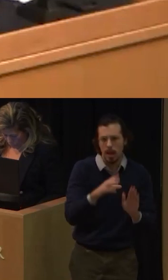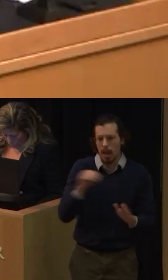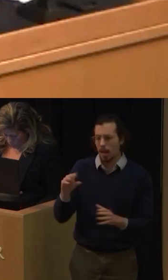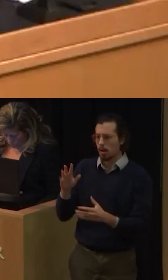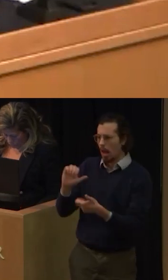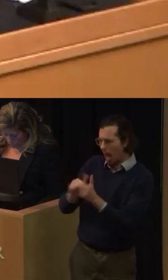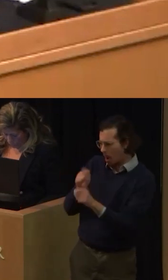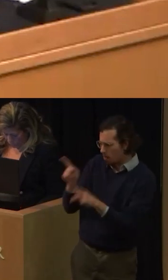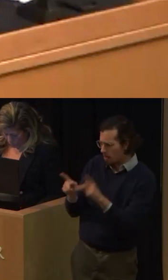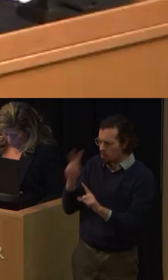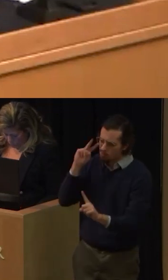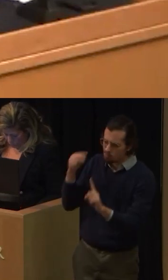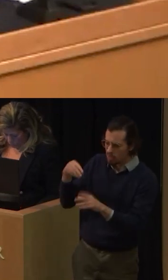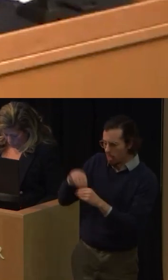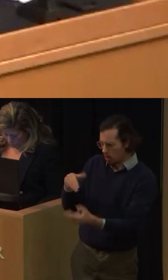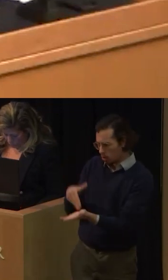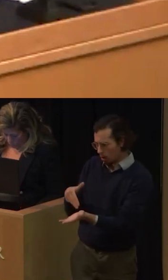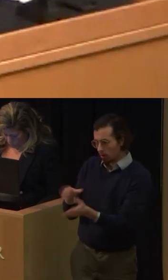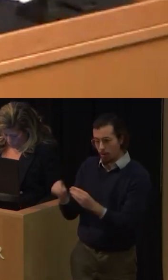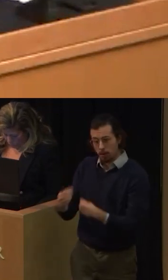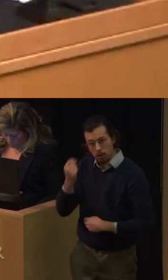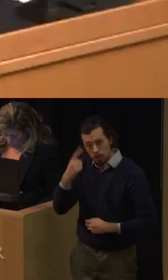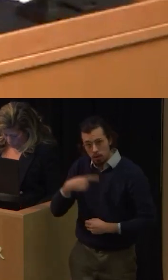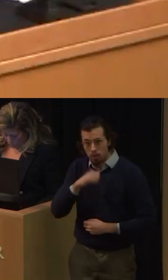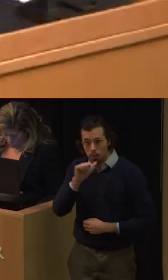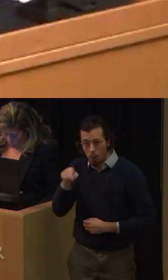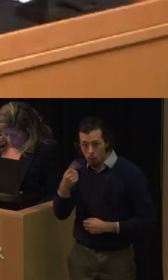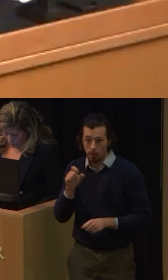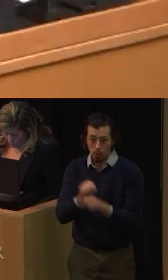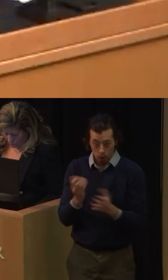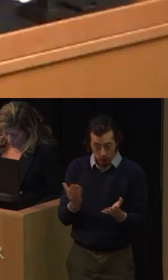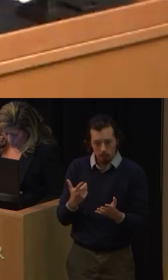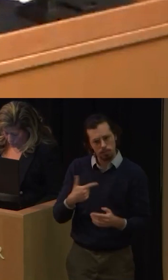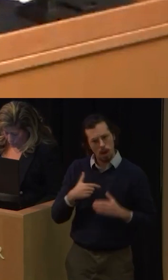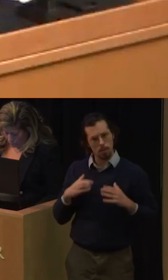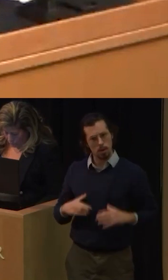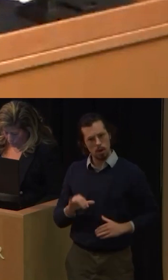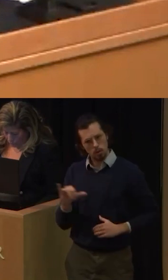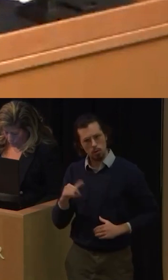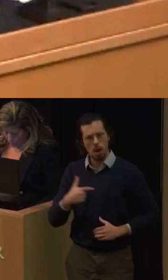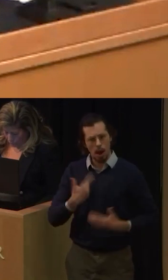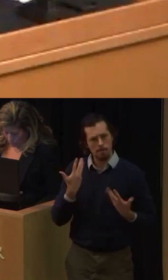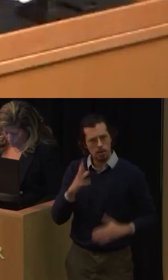and I'm gonna offer, and just so people know, I don't just work for Hair Club; I'm also a client, right? I speak from lived experience.